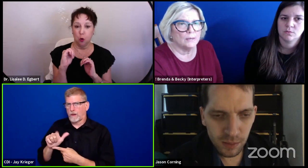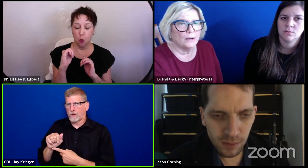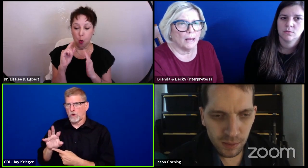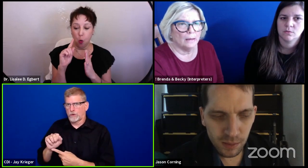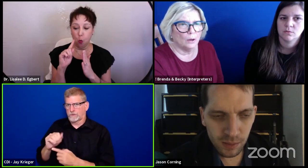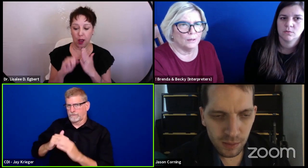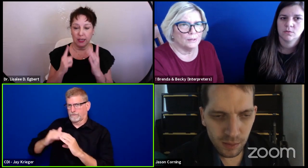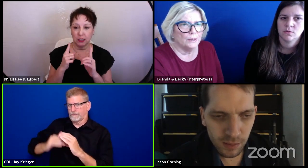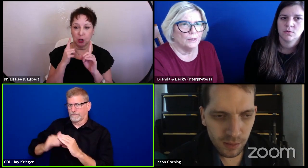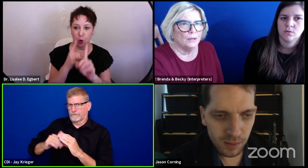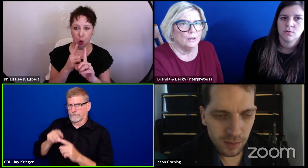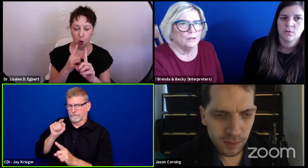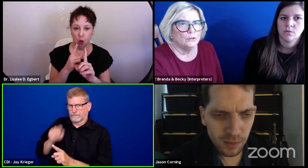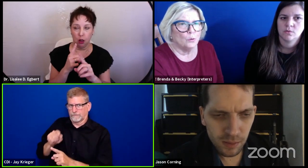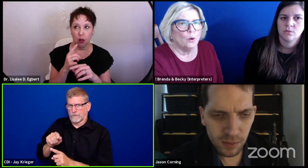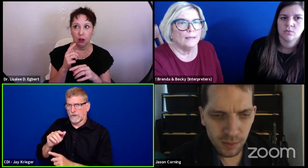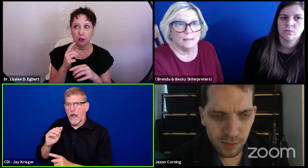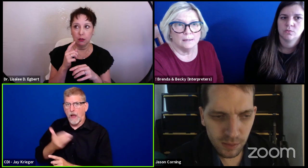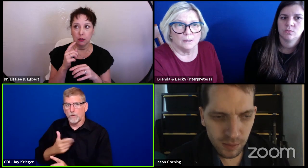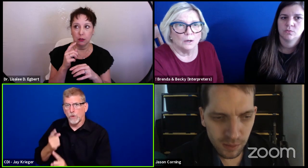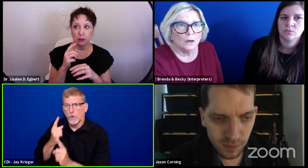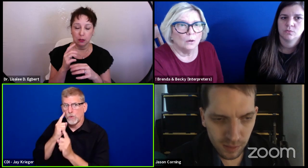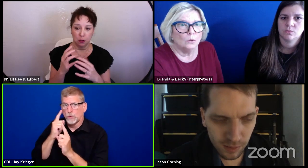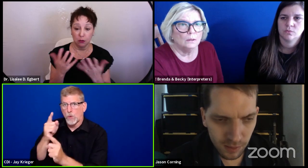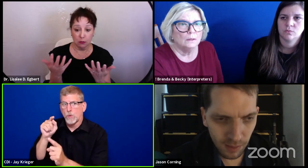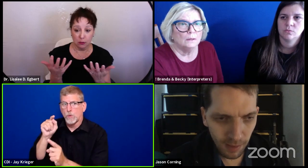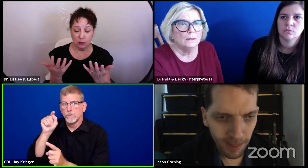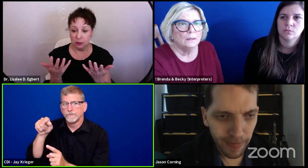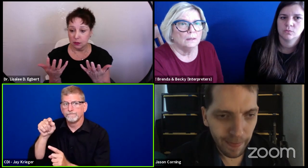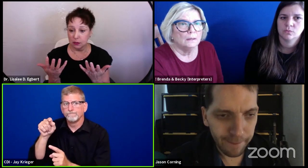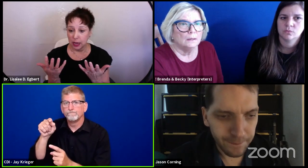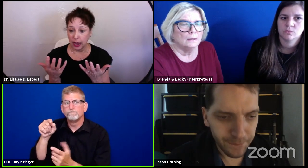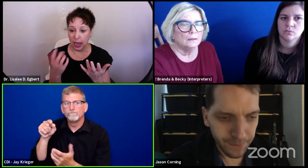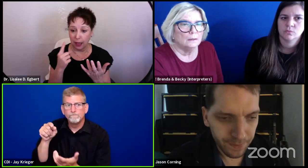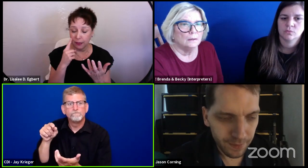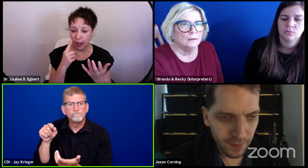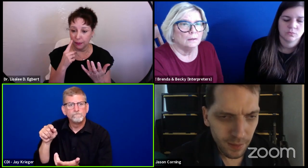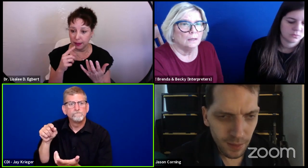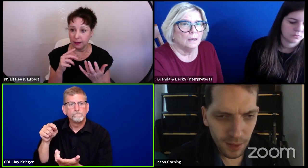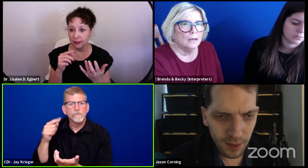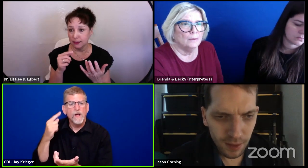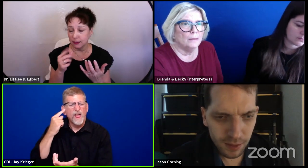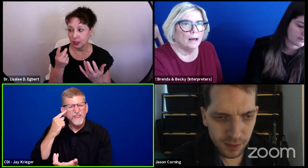of our bylaws. So what is the goal?